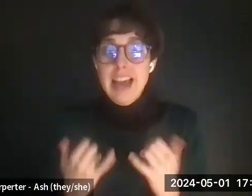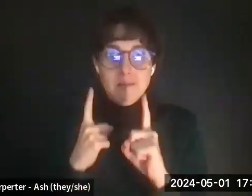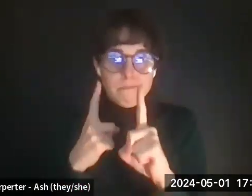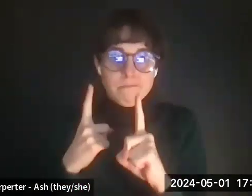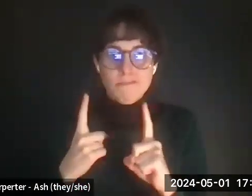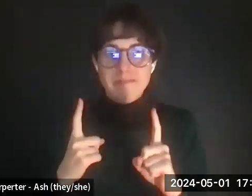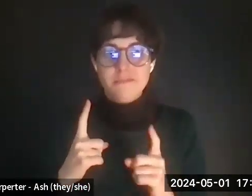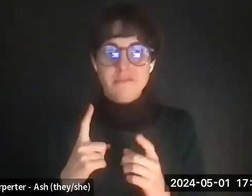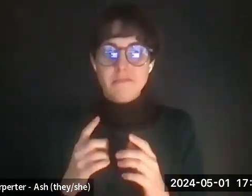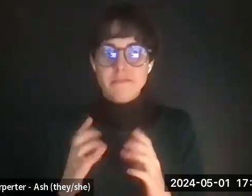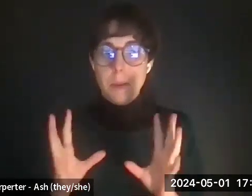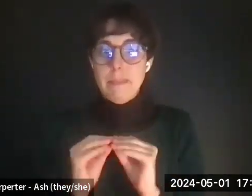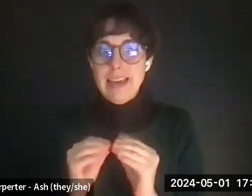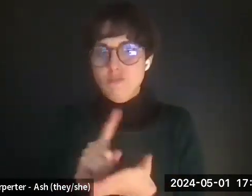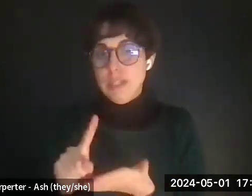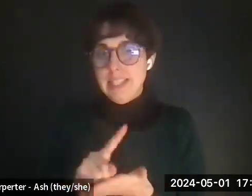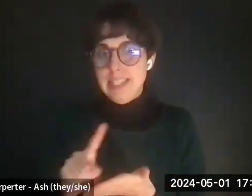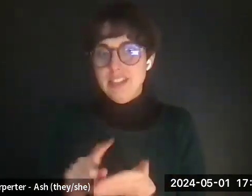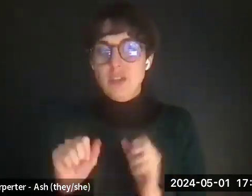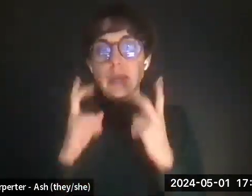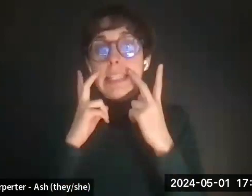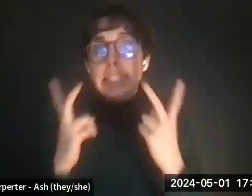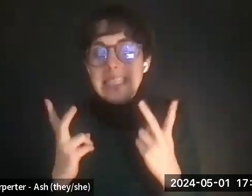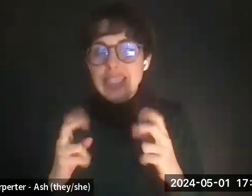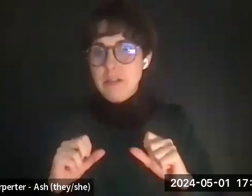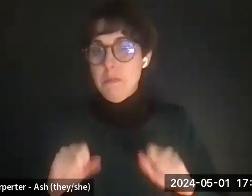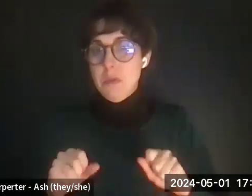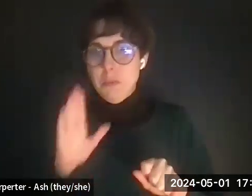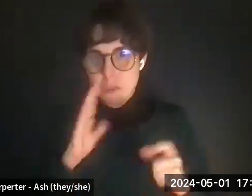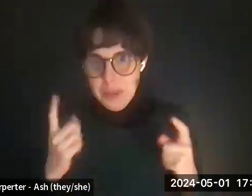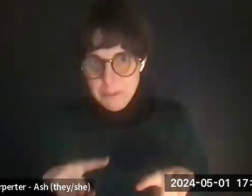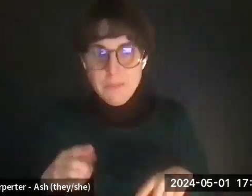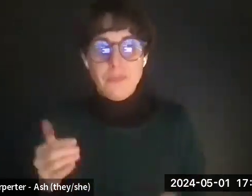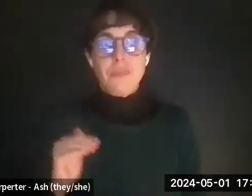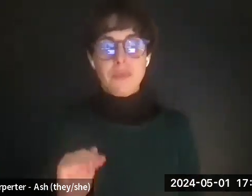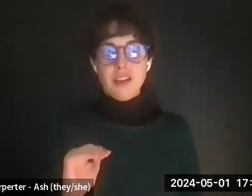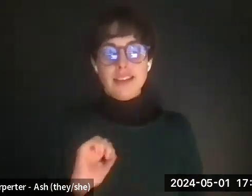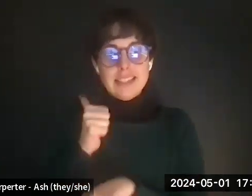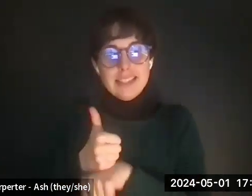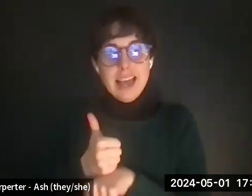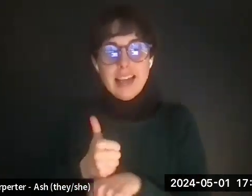We could set meaningful targets. We then after that could just sue more detailed data